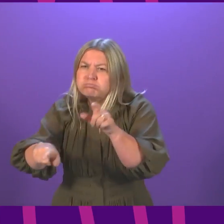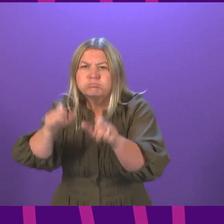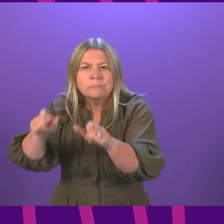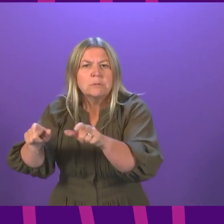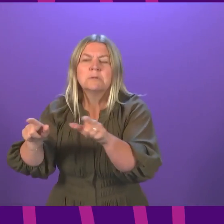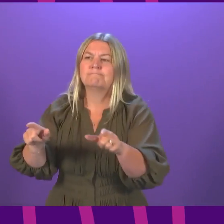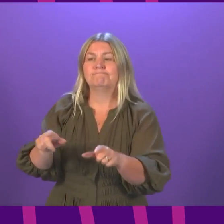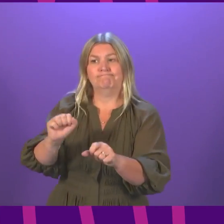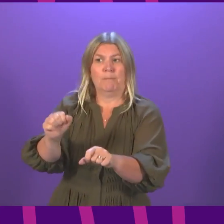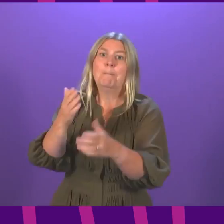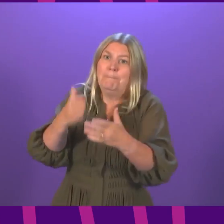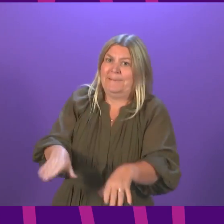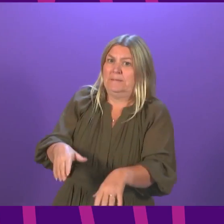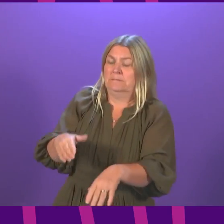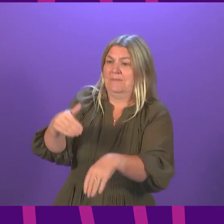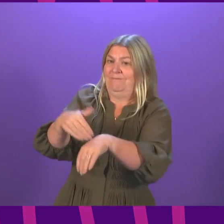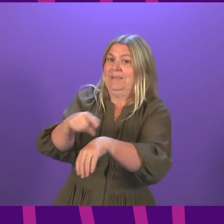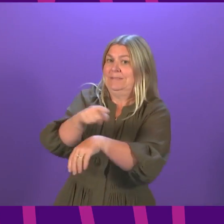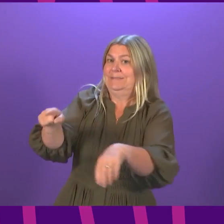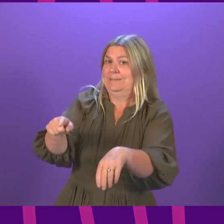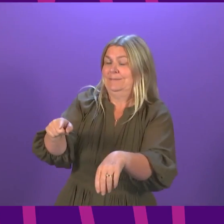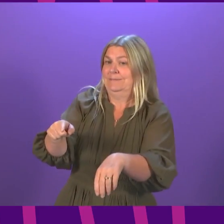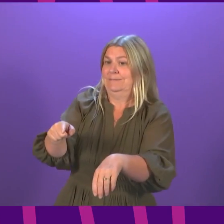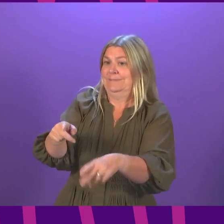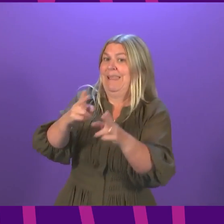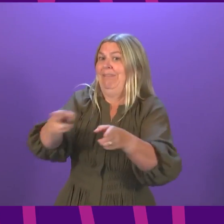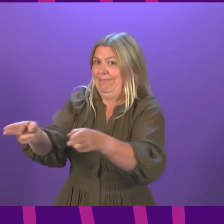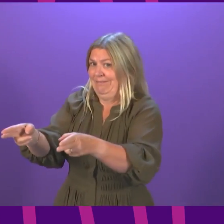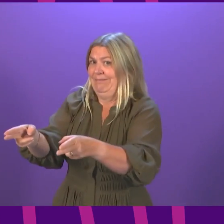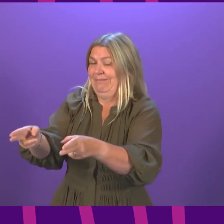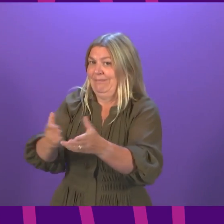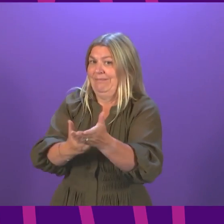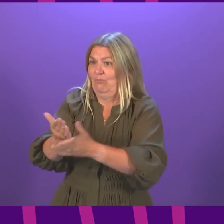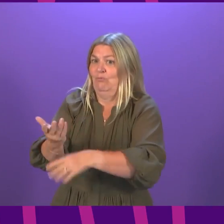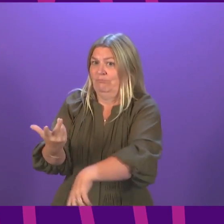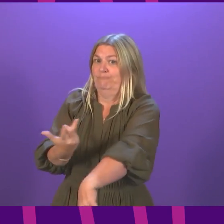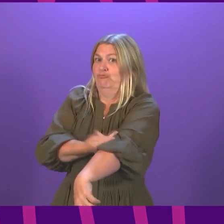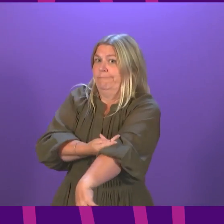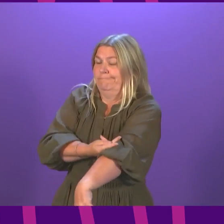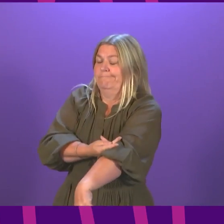been directly affected by drug deaths—the very people who have been let down. Now more